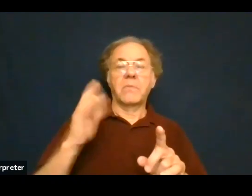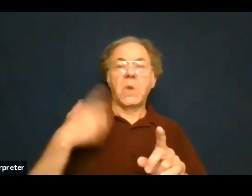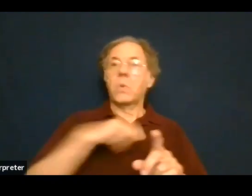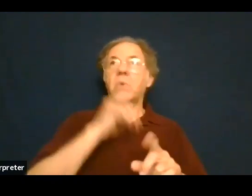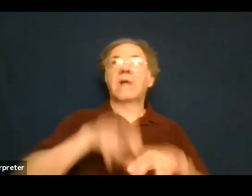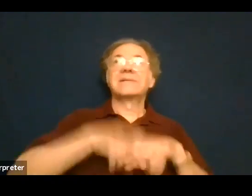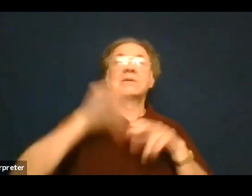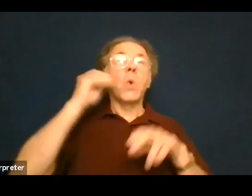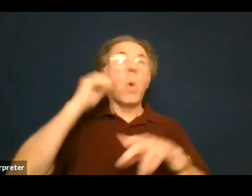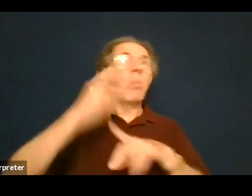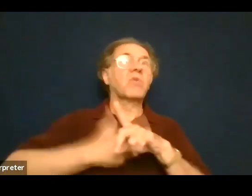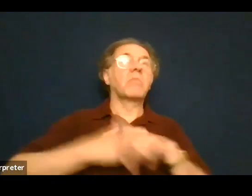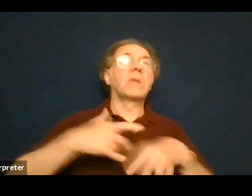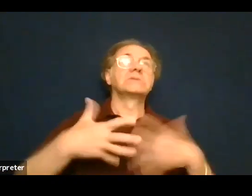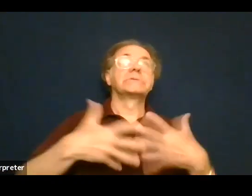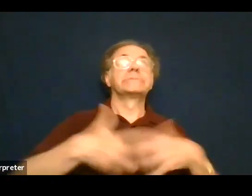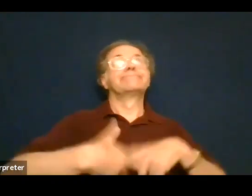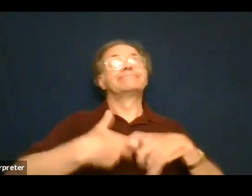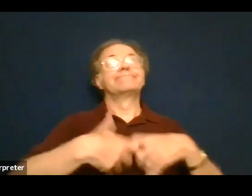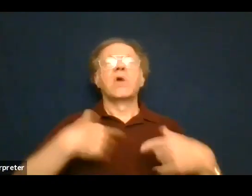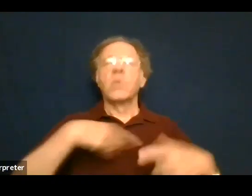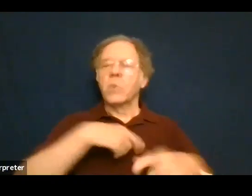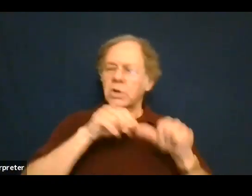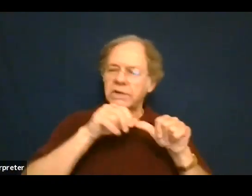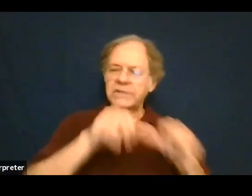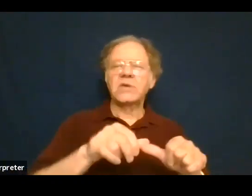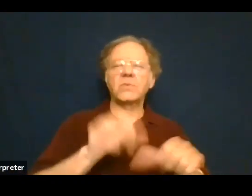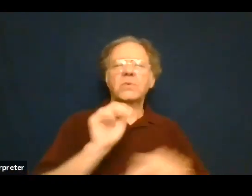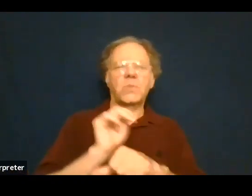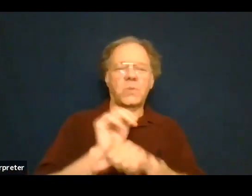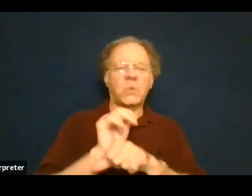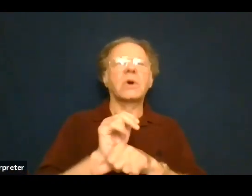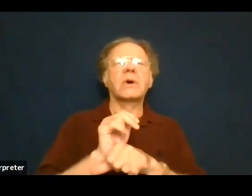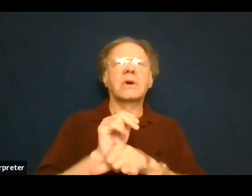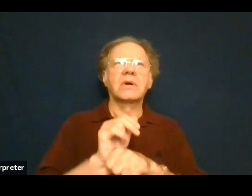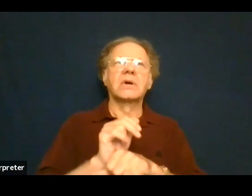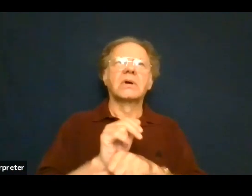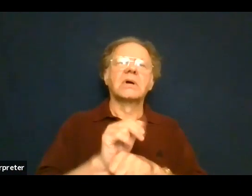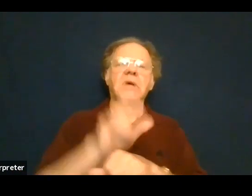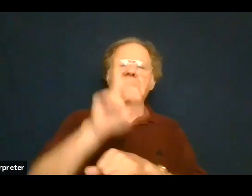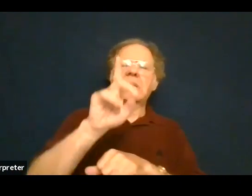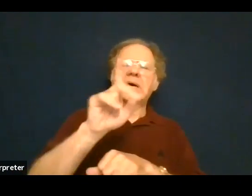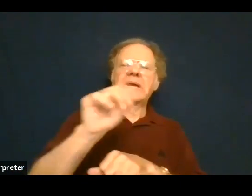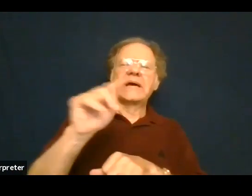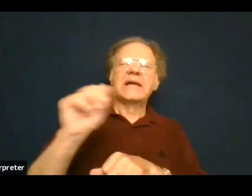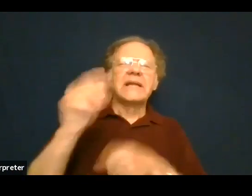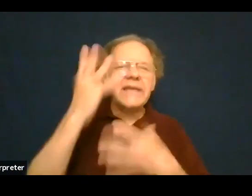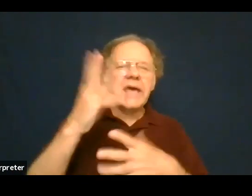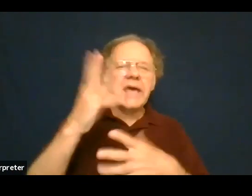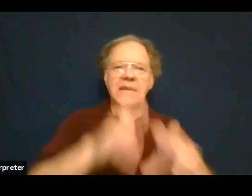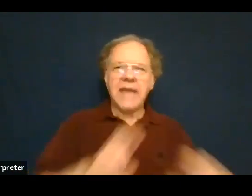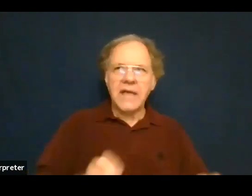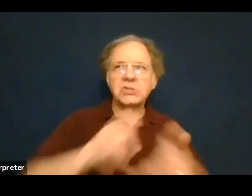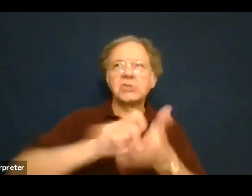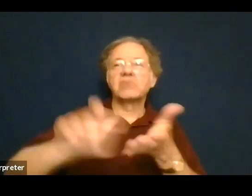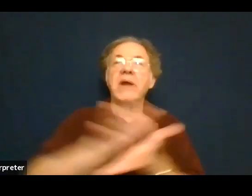People were continuing to do data analysis or write up papers, too. That's also a part of science, not just